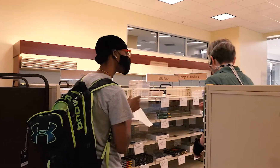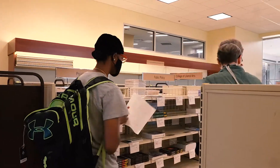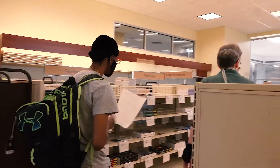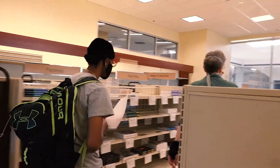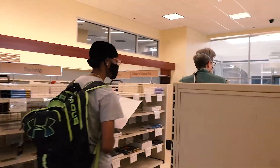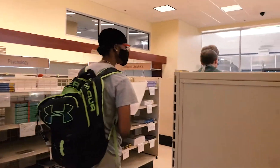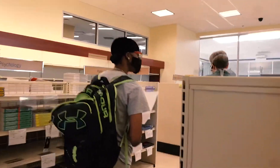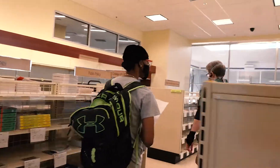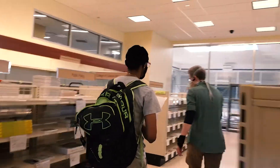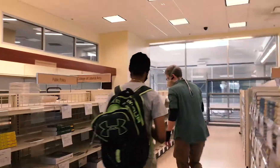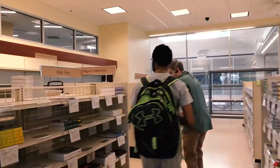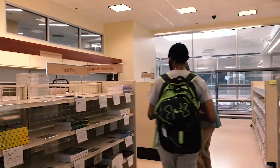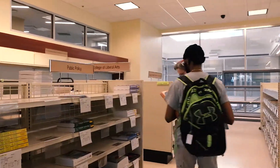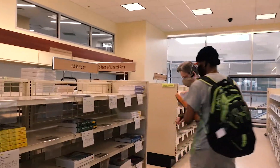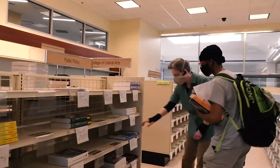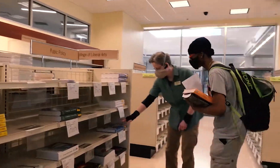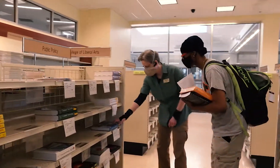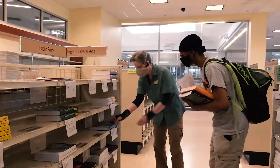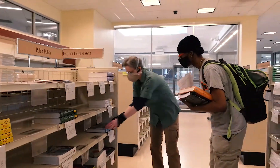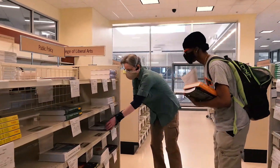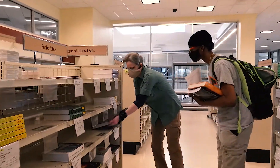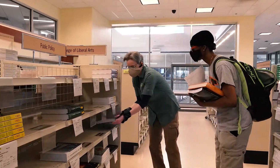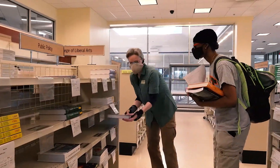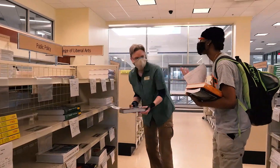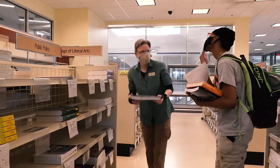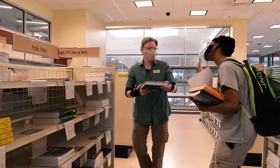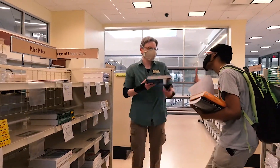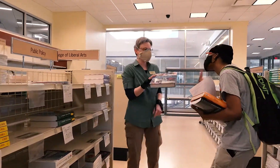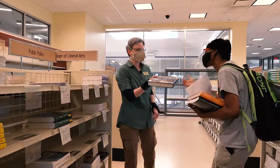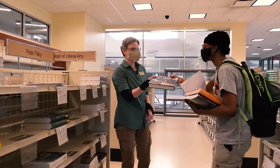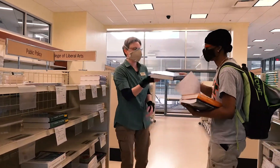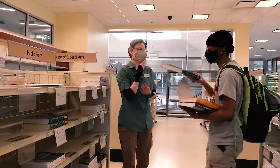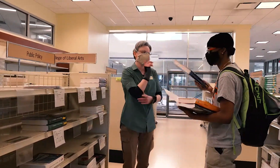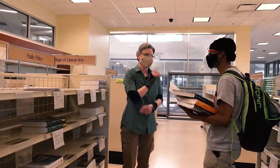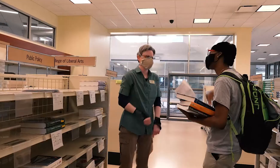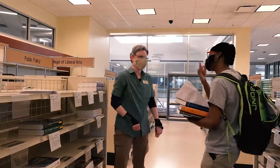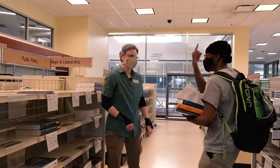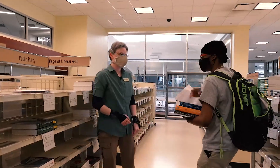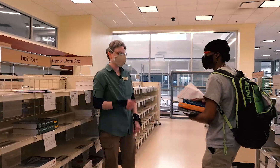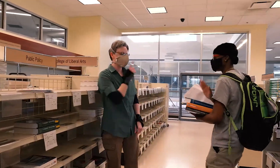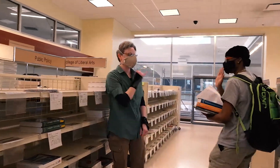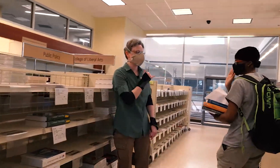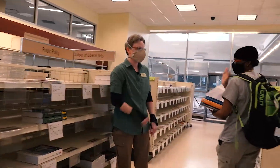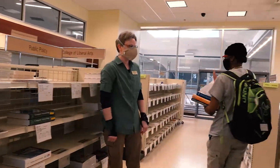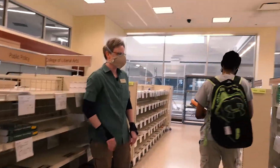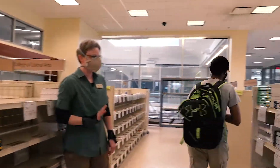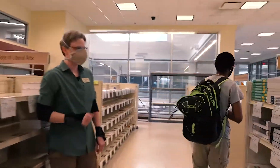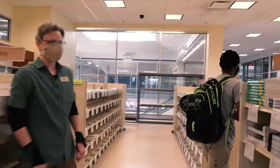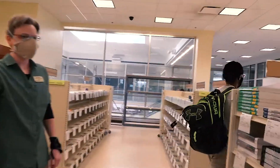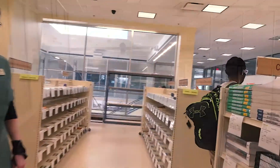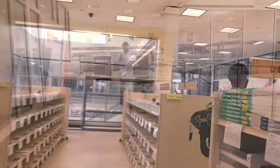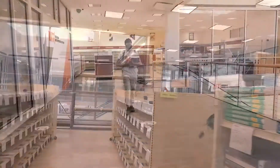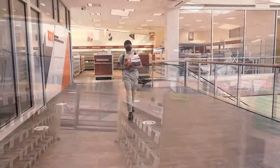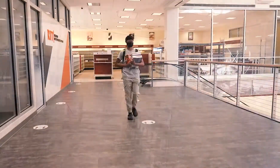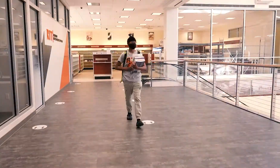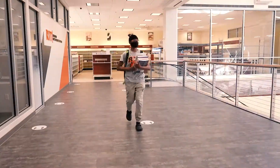B&N Employee: SURE. IT'S RIGHT OVER HERE. OH, THANK YOU SO MUCH. - YOU'RE WELCOME. HAVE A GOOD DAY! - YOU, TOO. BYE.